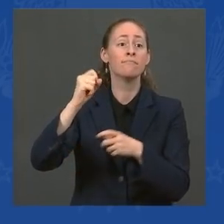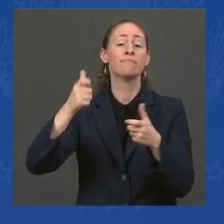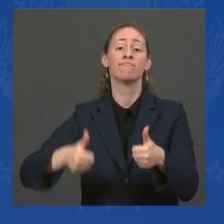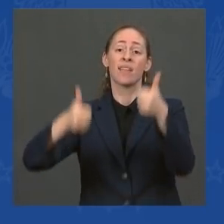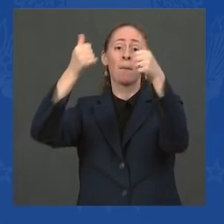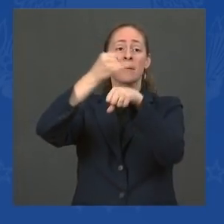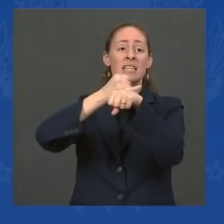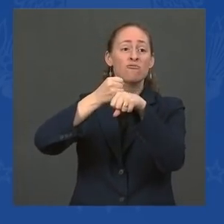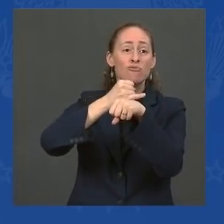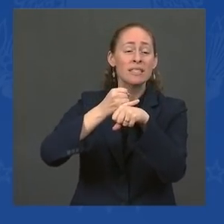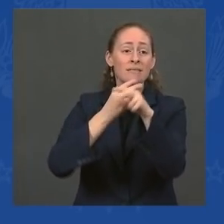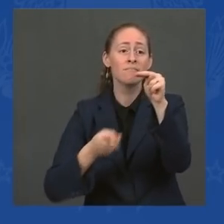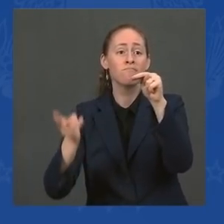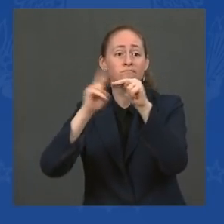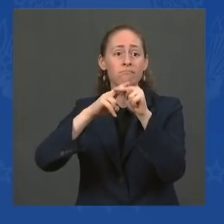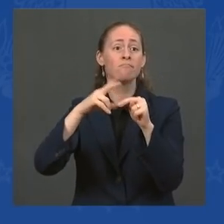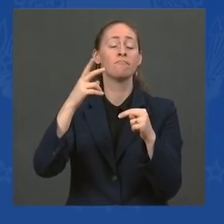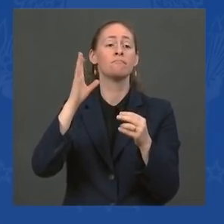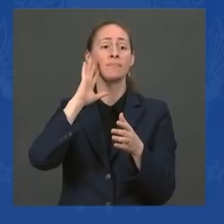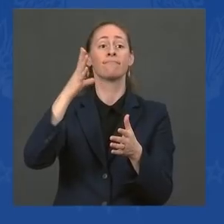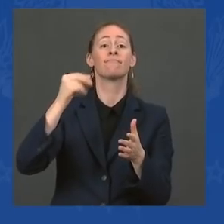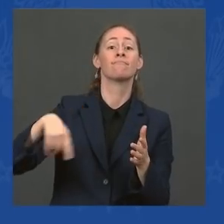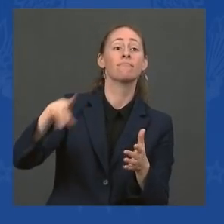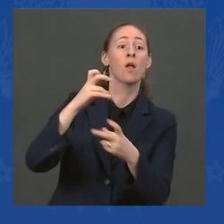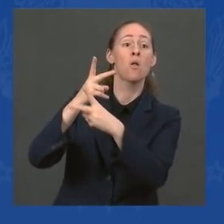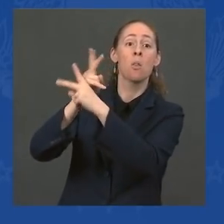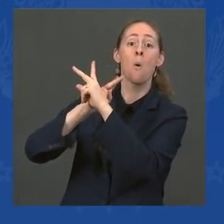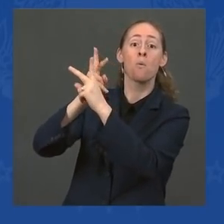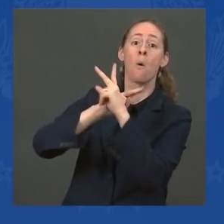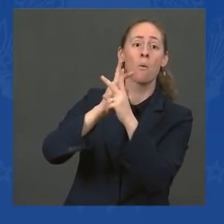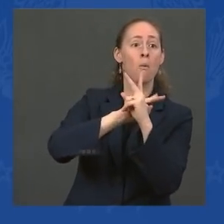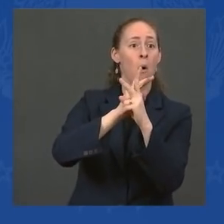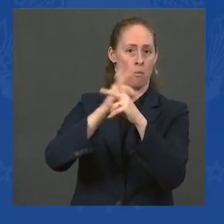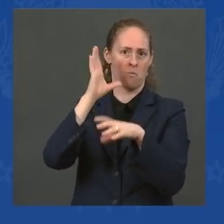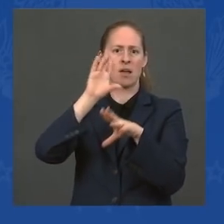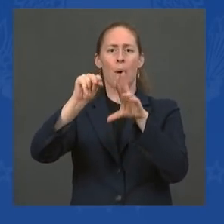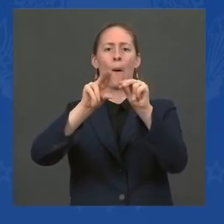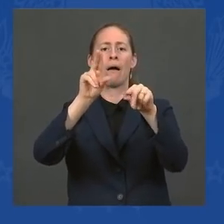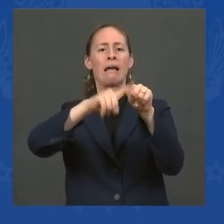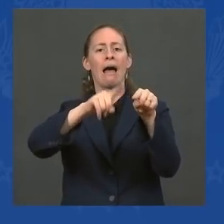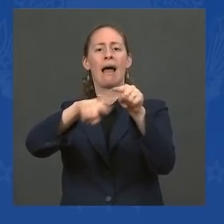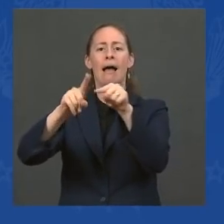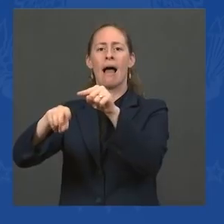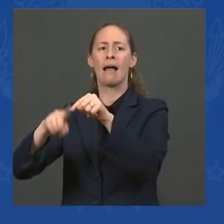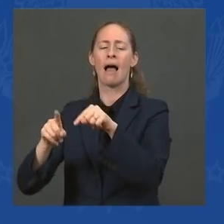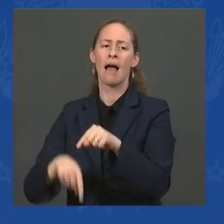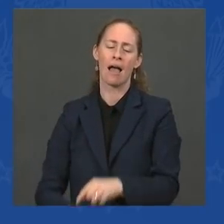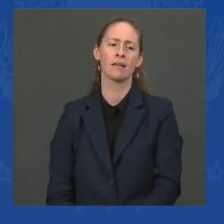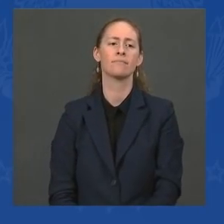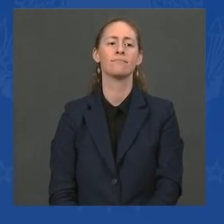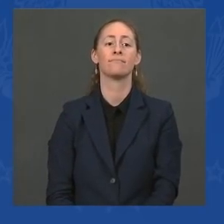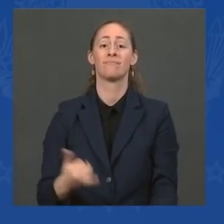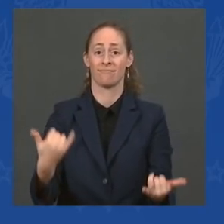Our fragile recovery would be thrown into reverse. We would likely experience a recession,